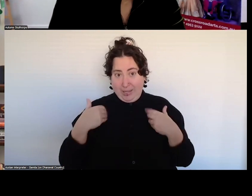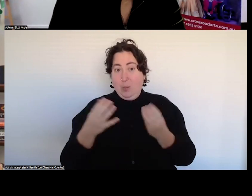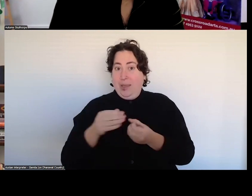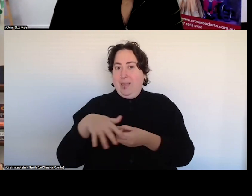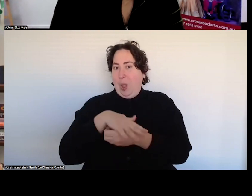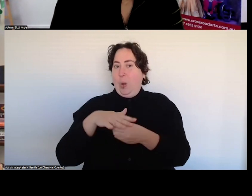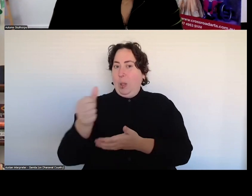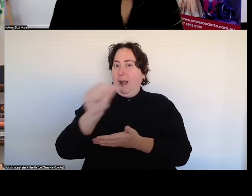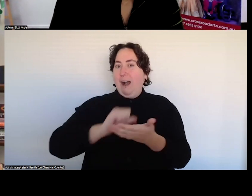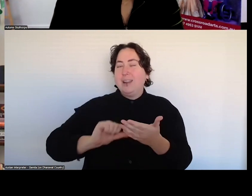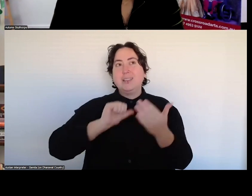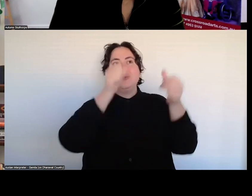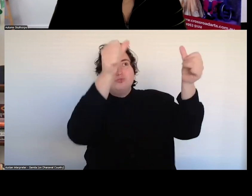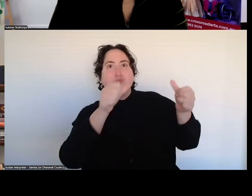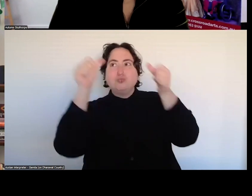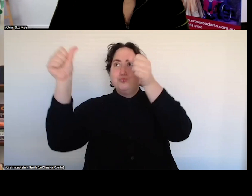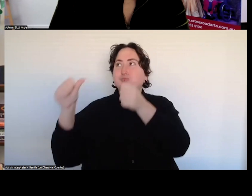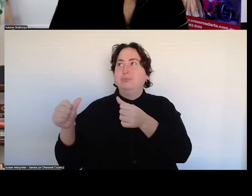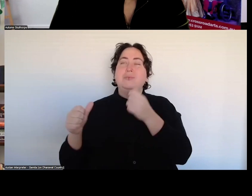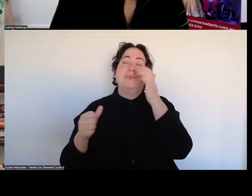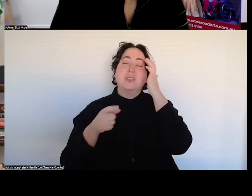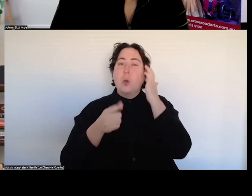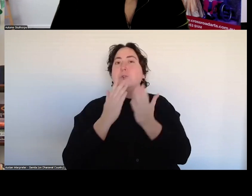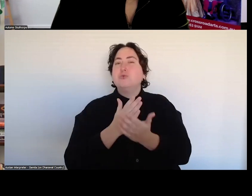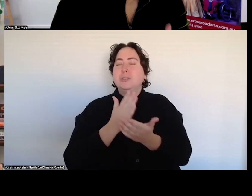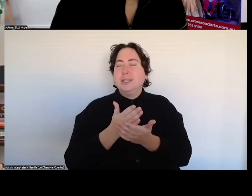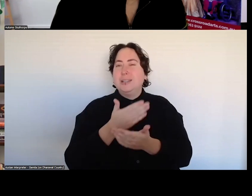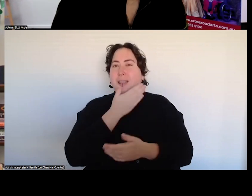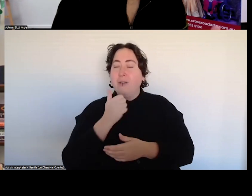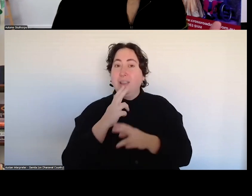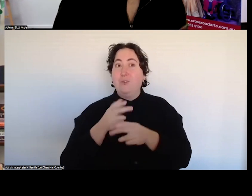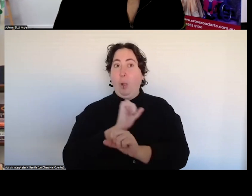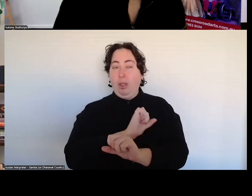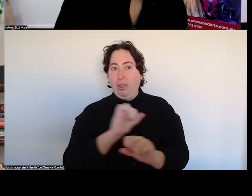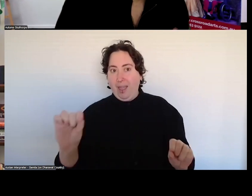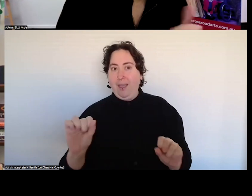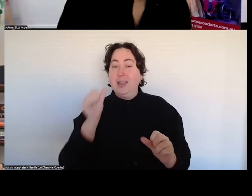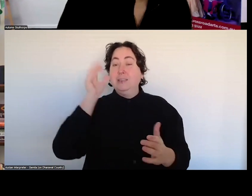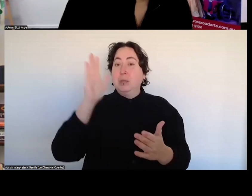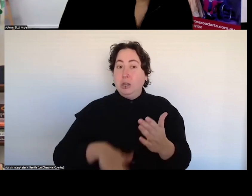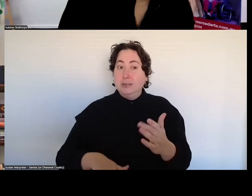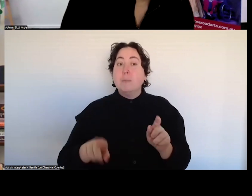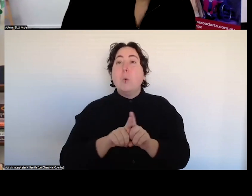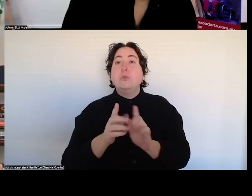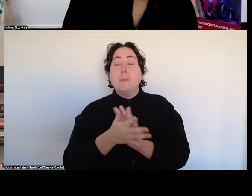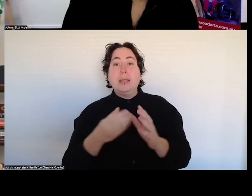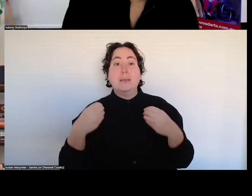them but it also meant that the business community new they were coming to Crossroad